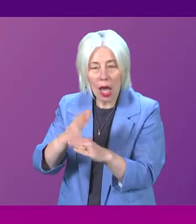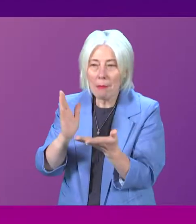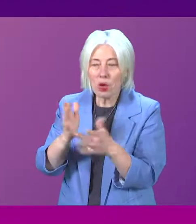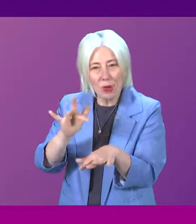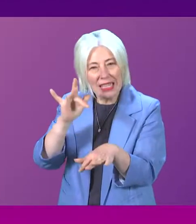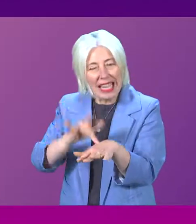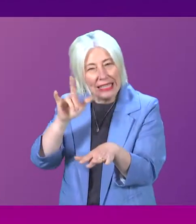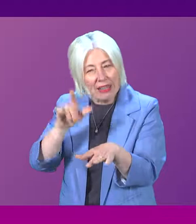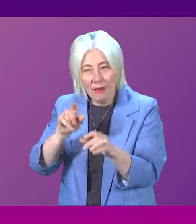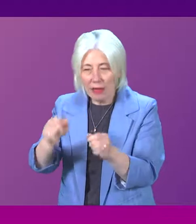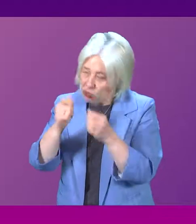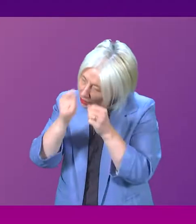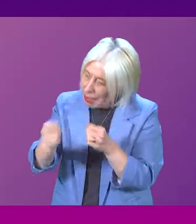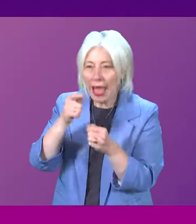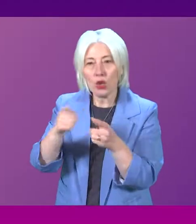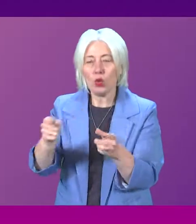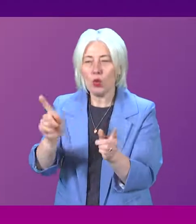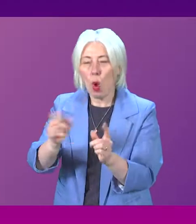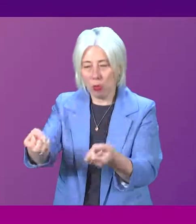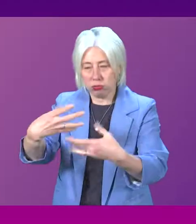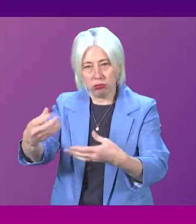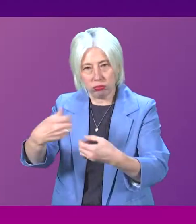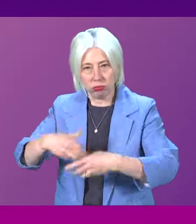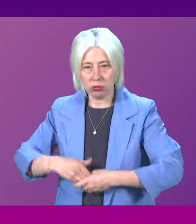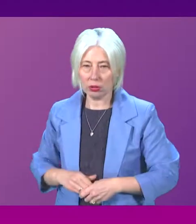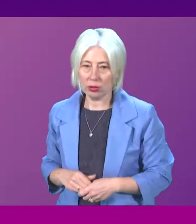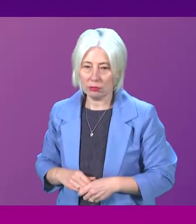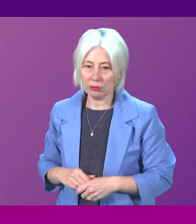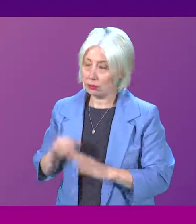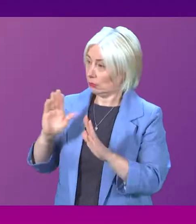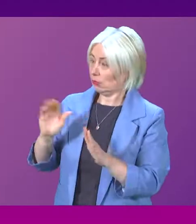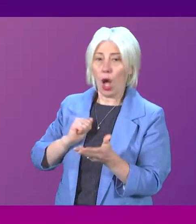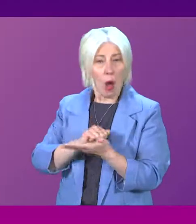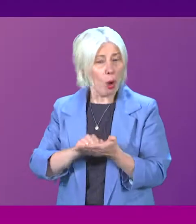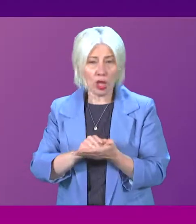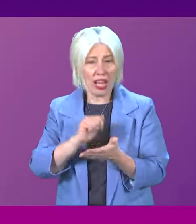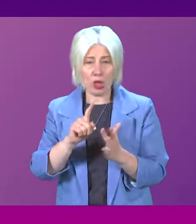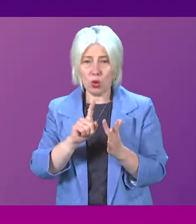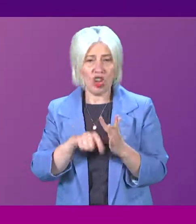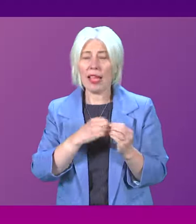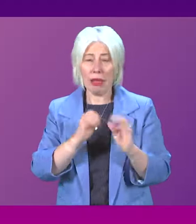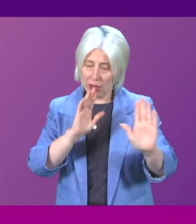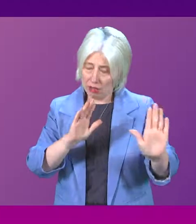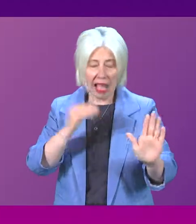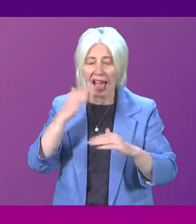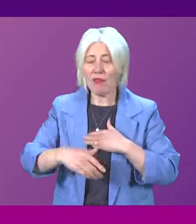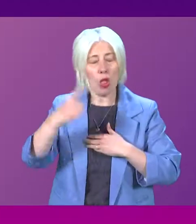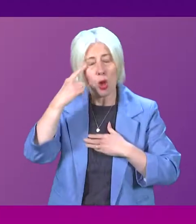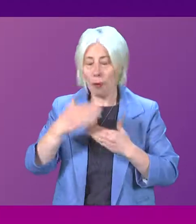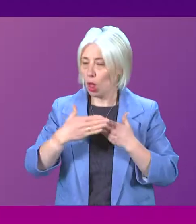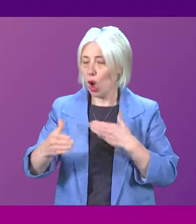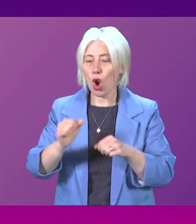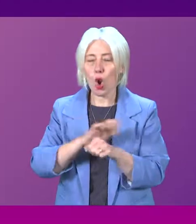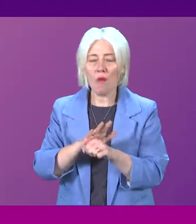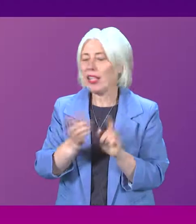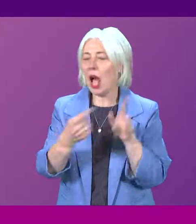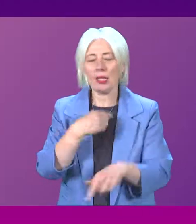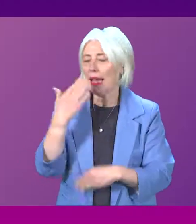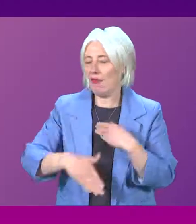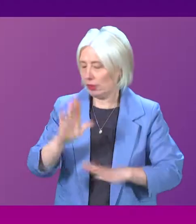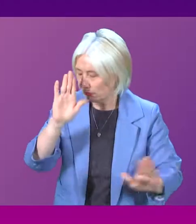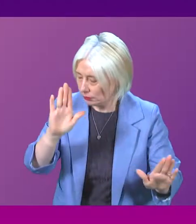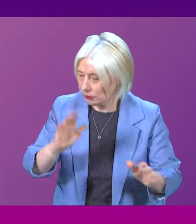I apologise to Jackie Baillie that I omitted to deal with the point about long Covid.